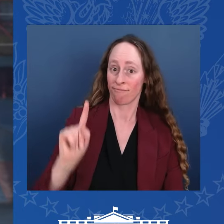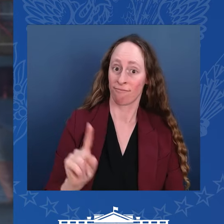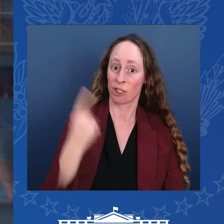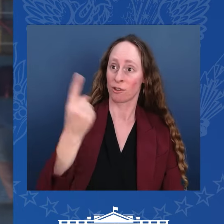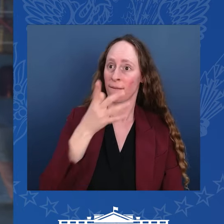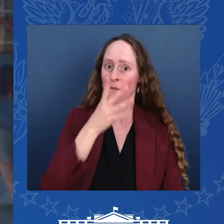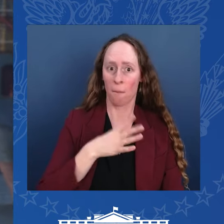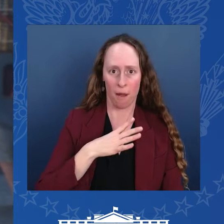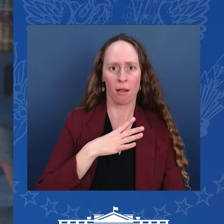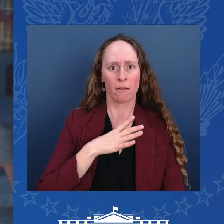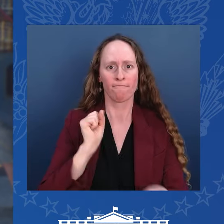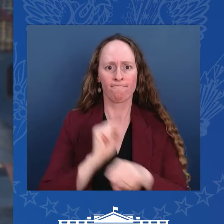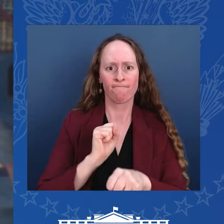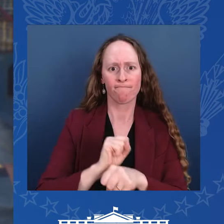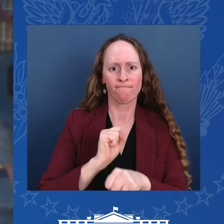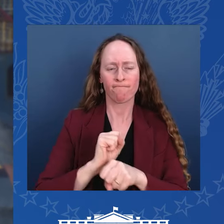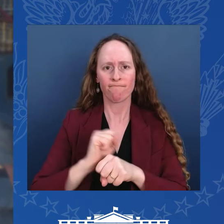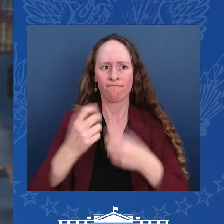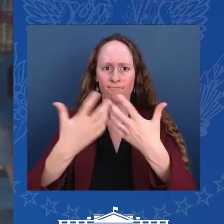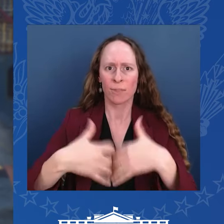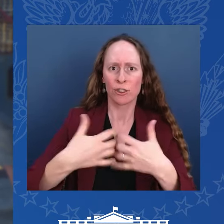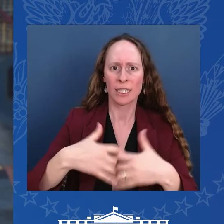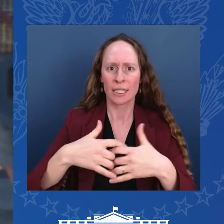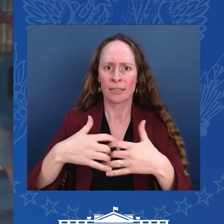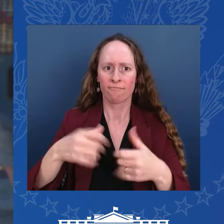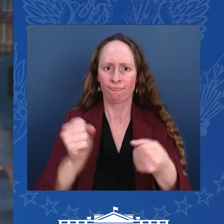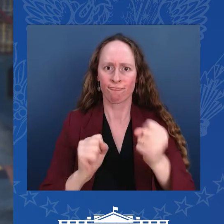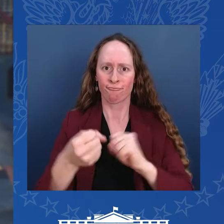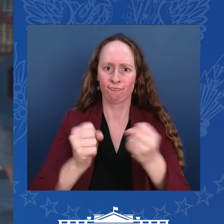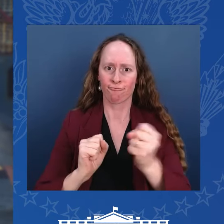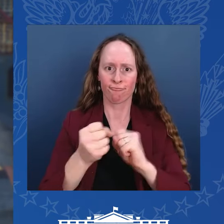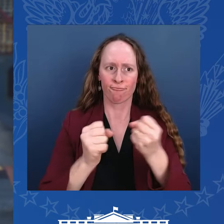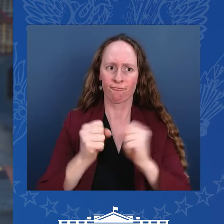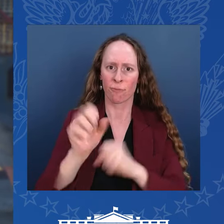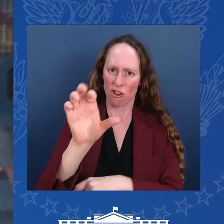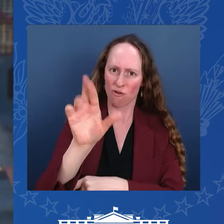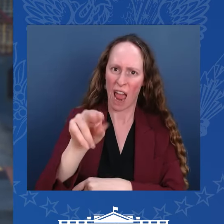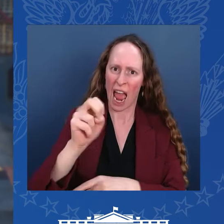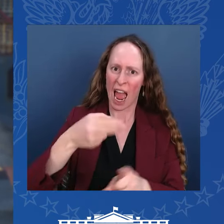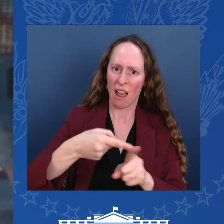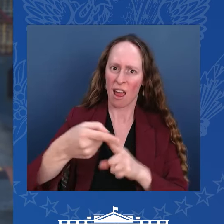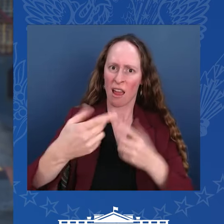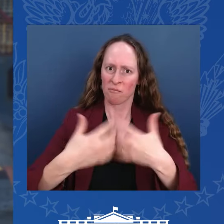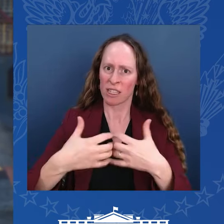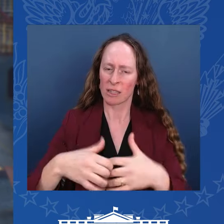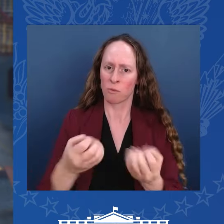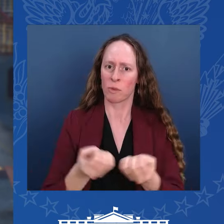I can't adequately express how honored and proud I am to have been given the opportunity